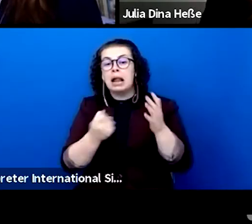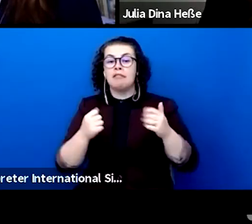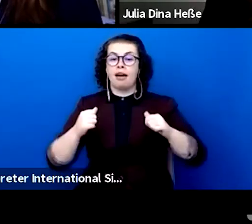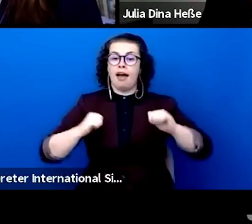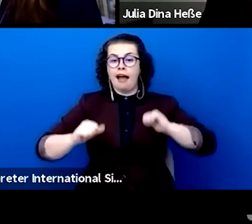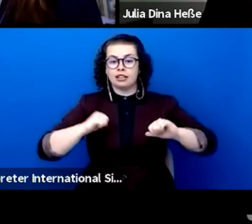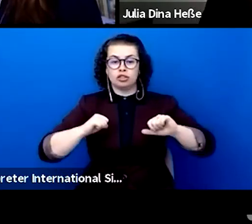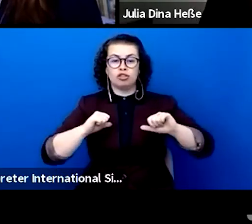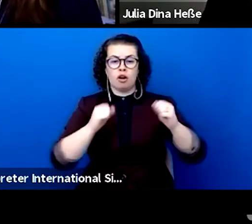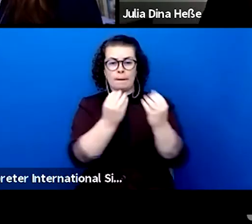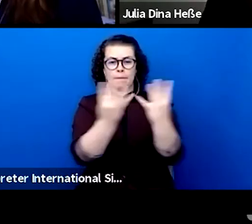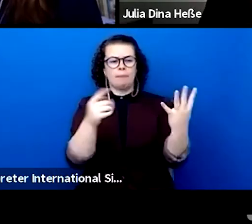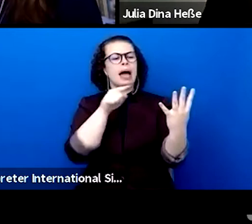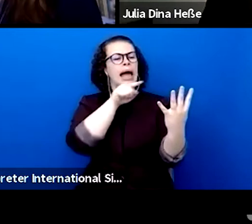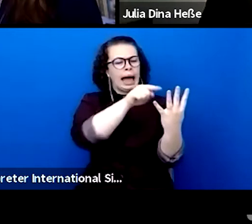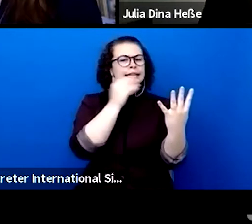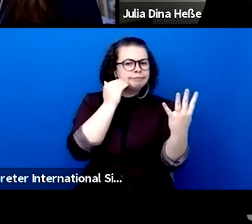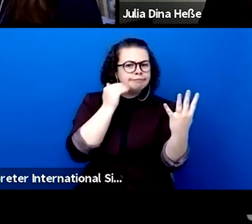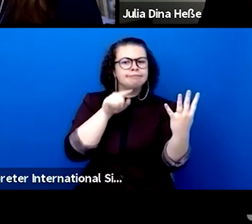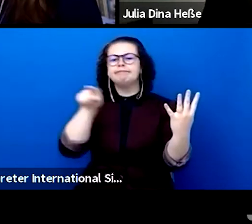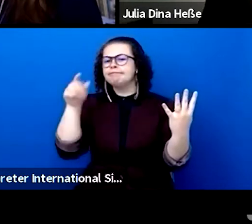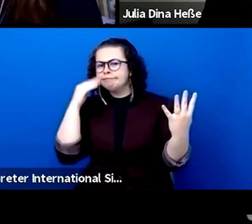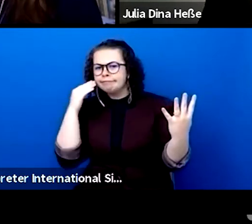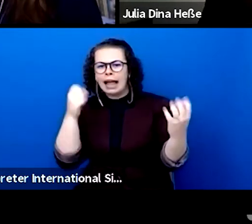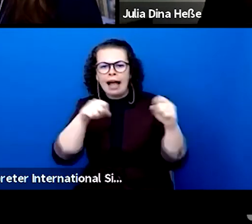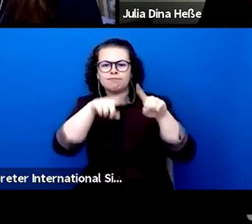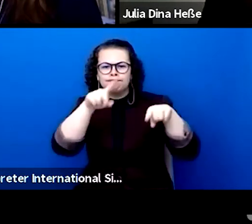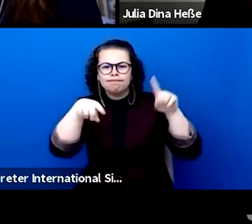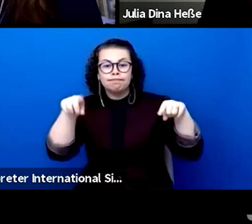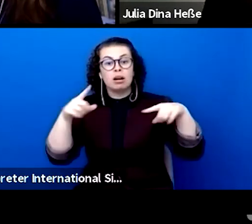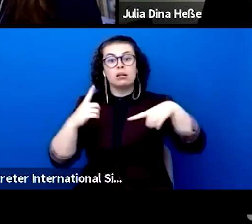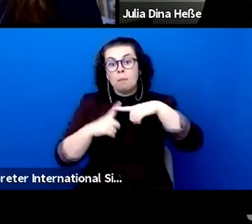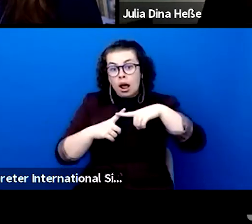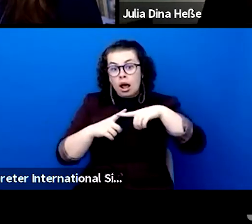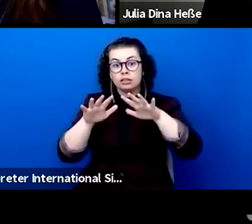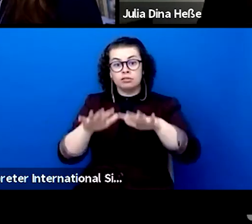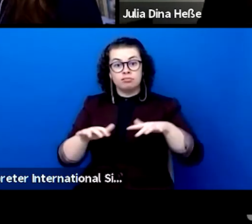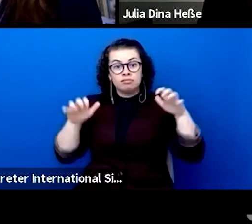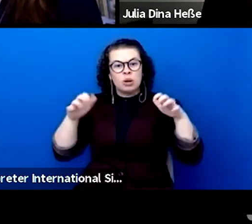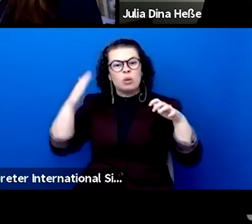stage and also with the ushers, the people that the audience meet but of course it needs to go